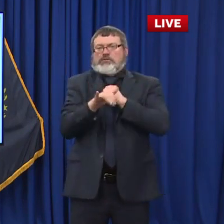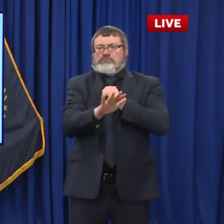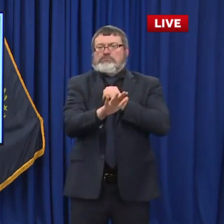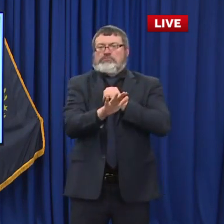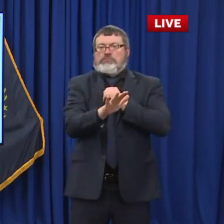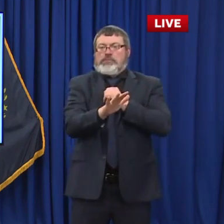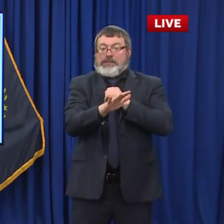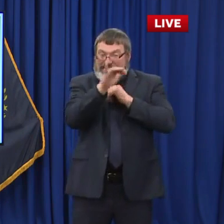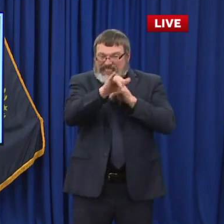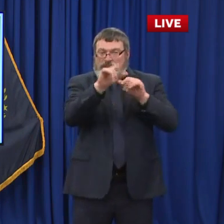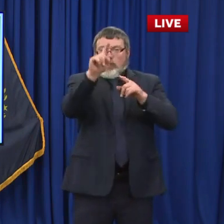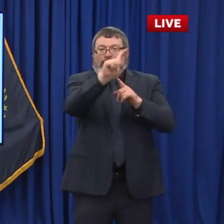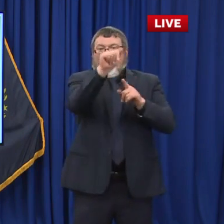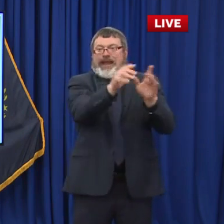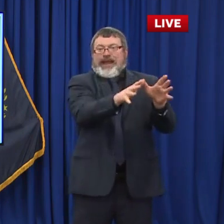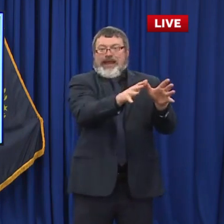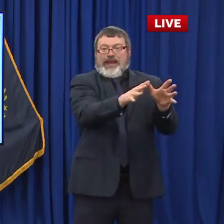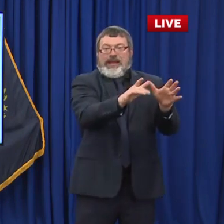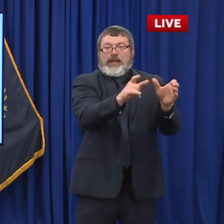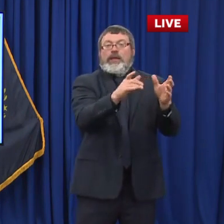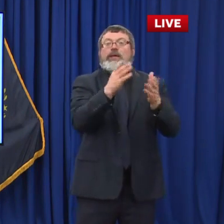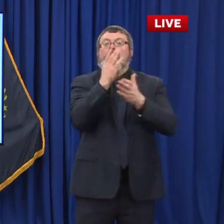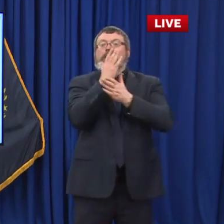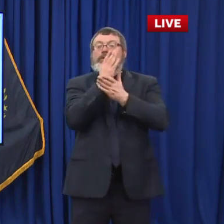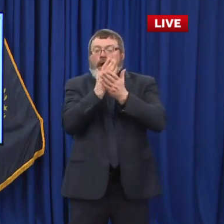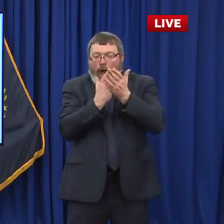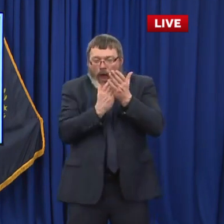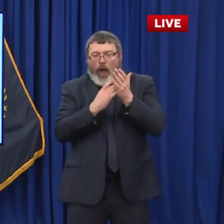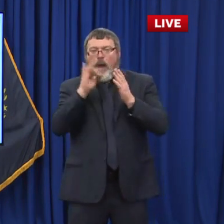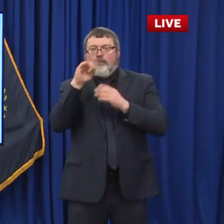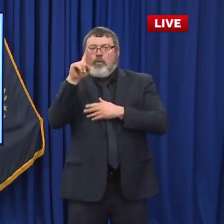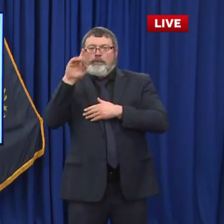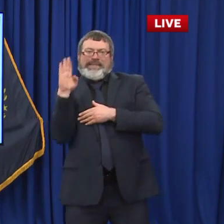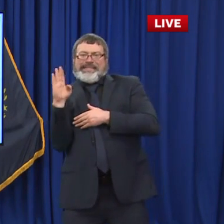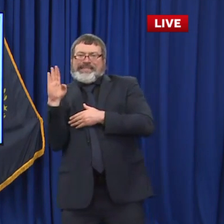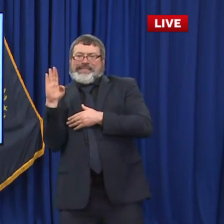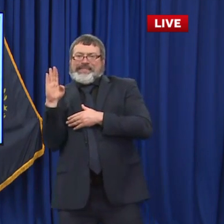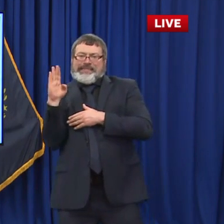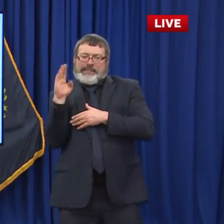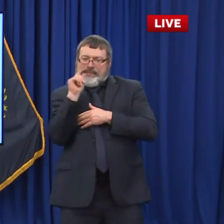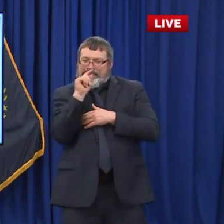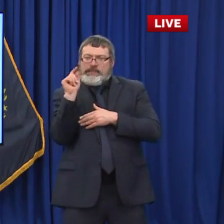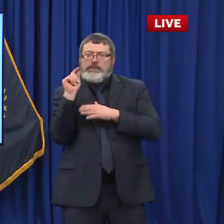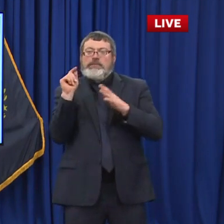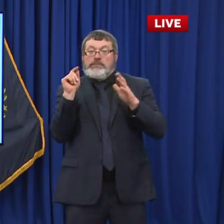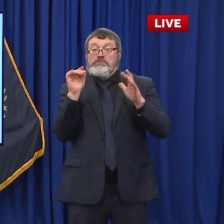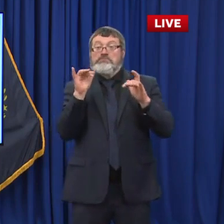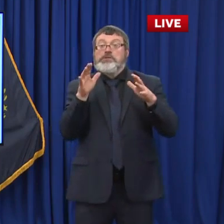THROUGH OUR FIXED SITE. SO THAT IS THE END OF 1A OR EARLY 1B TYPE PHASE PHASE TO GENERAL POPULATION.